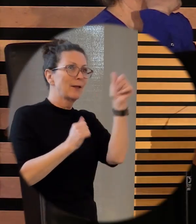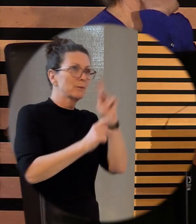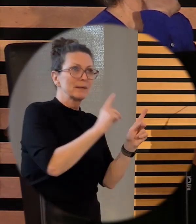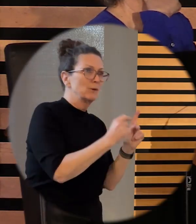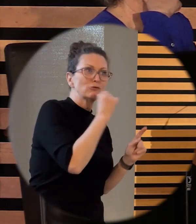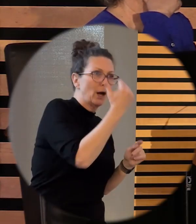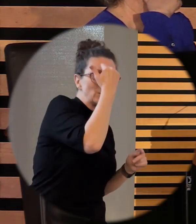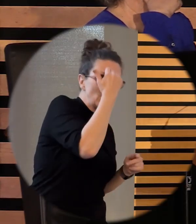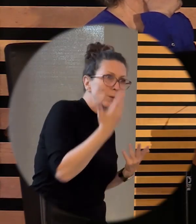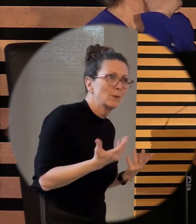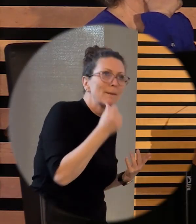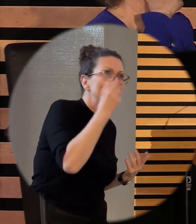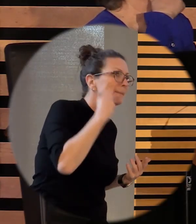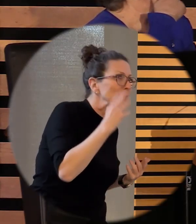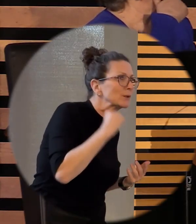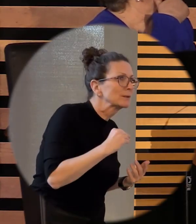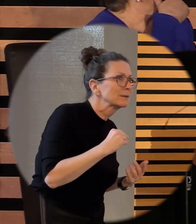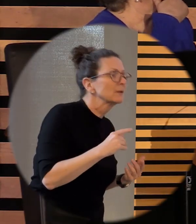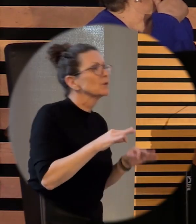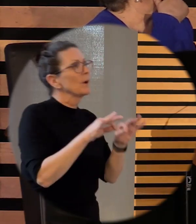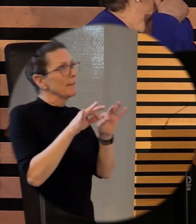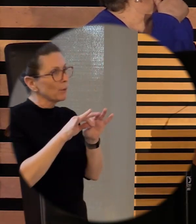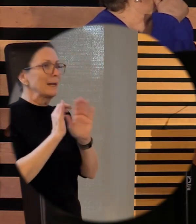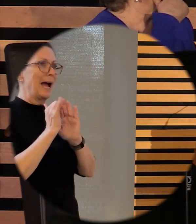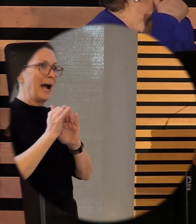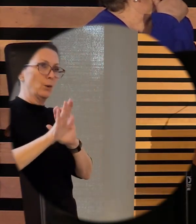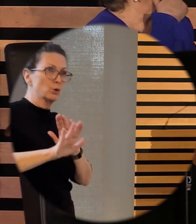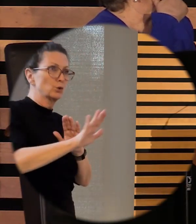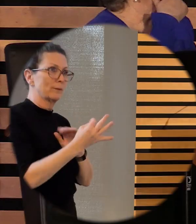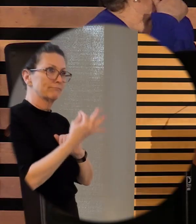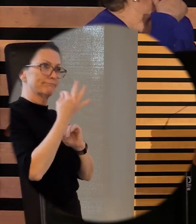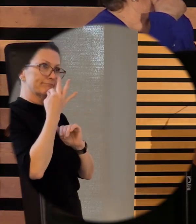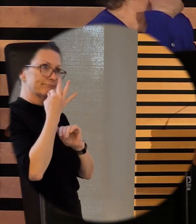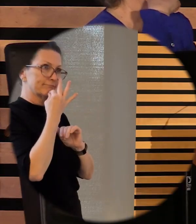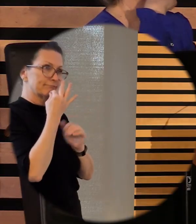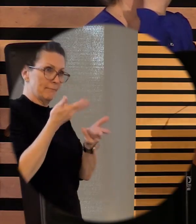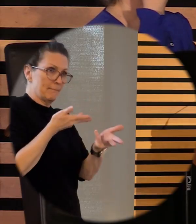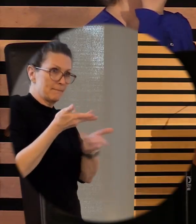SE suite will not have. So it's a twofold act. One is how can you bring your expertise managing